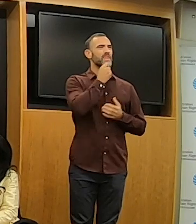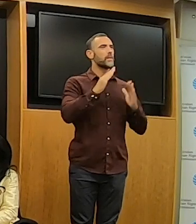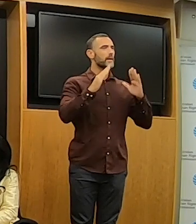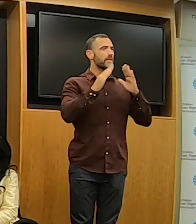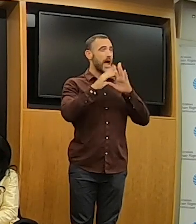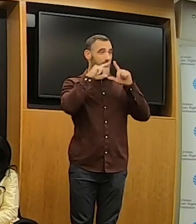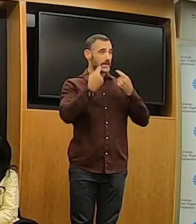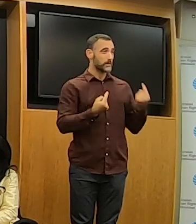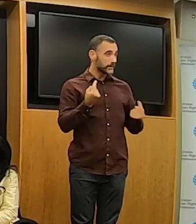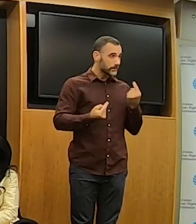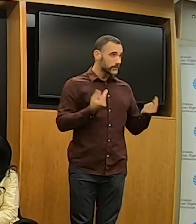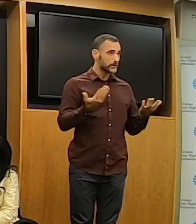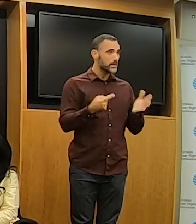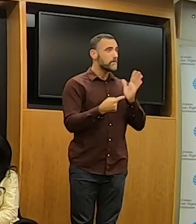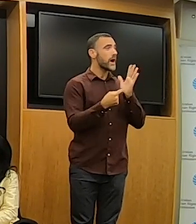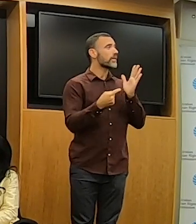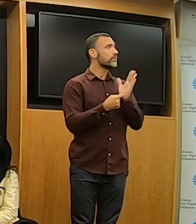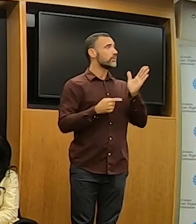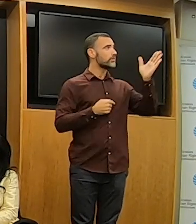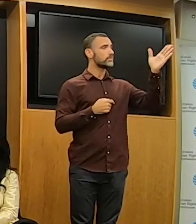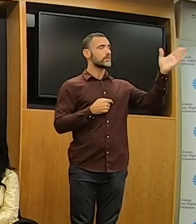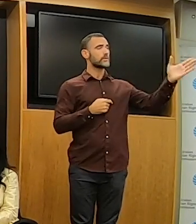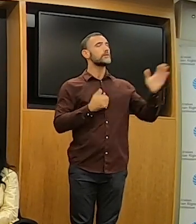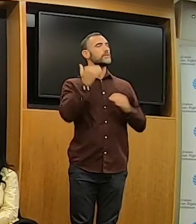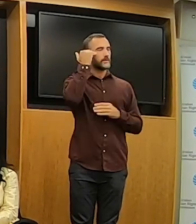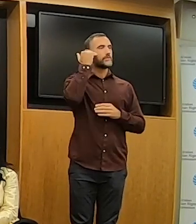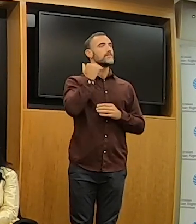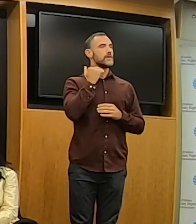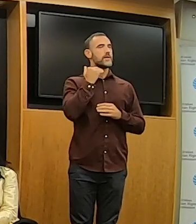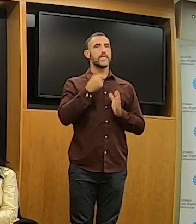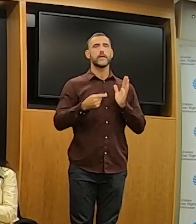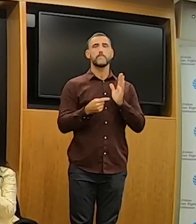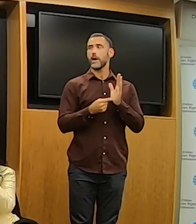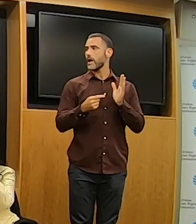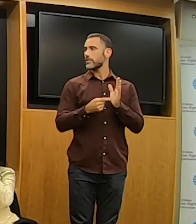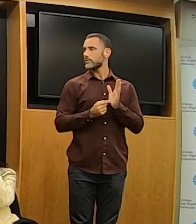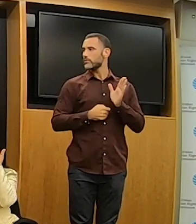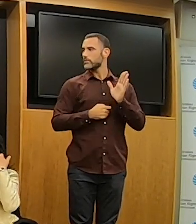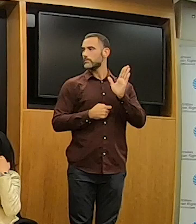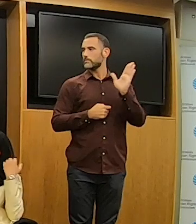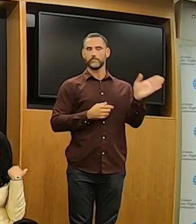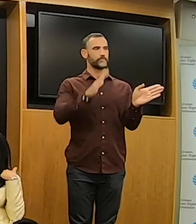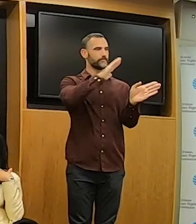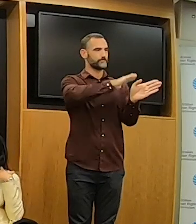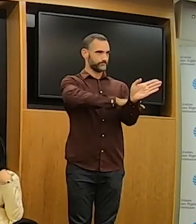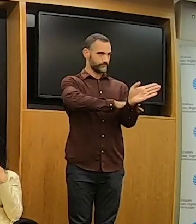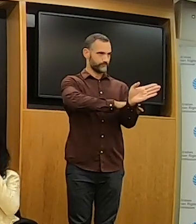the bathroom, the ladies bathroom is immediately out this door and to your left.